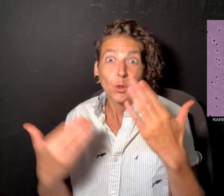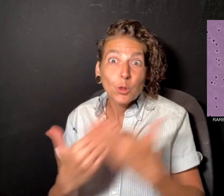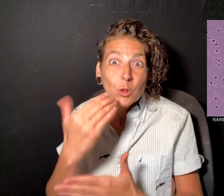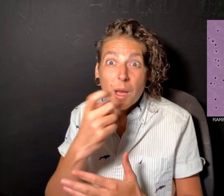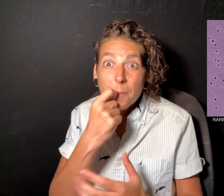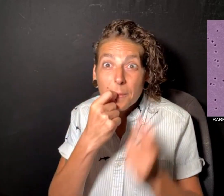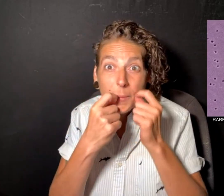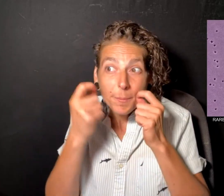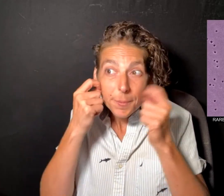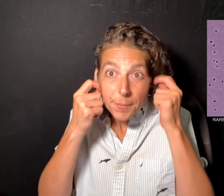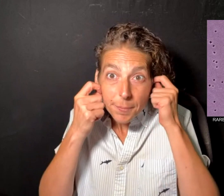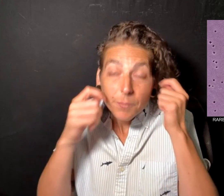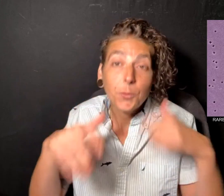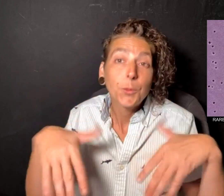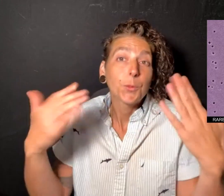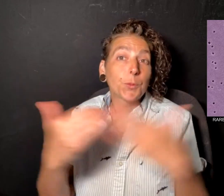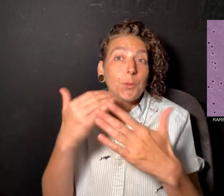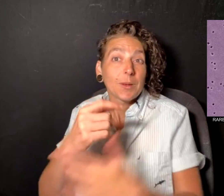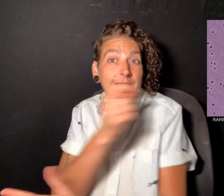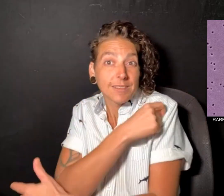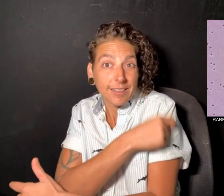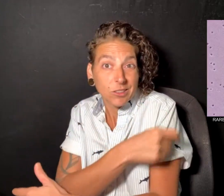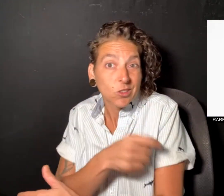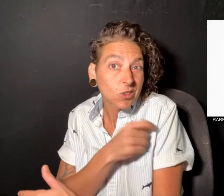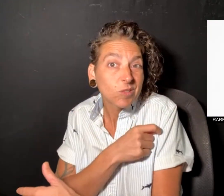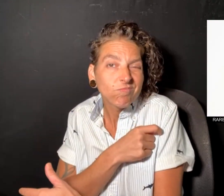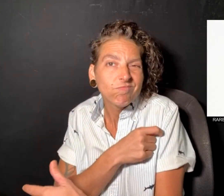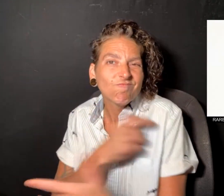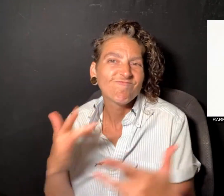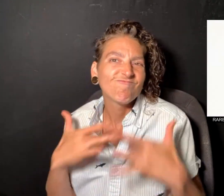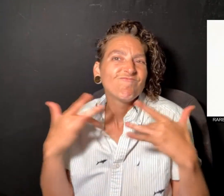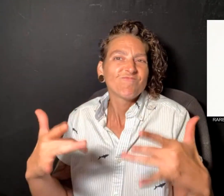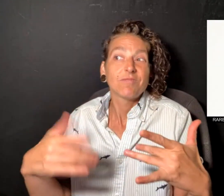a recent piercing or a new tattoo are more likely to contract the bacteria.